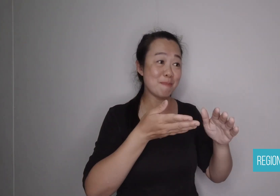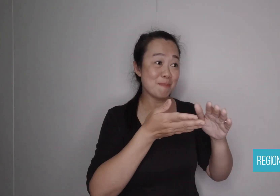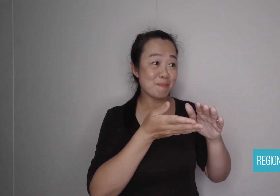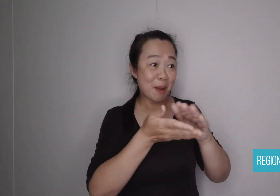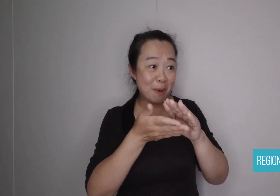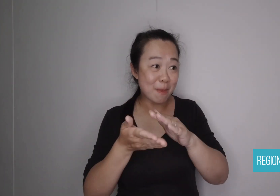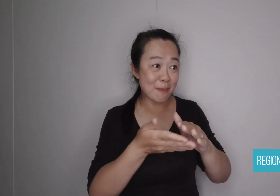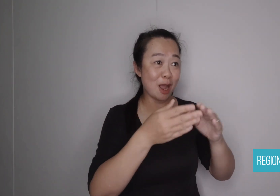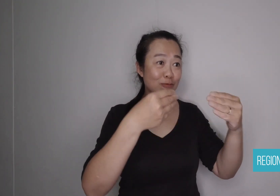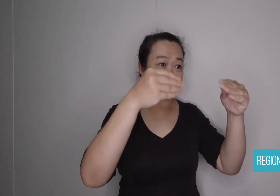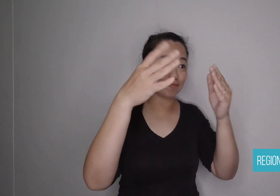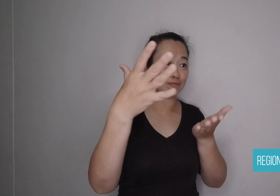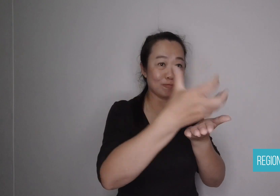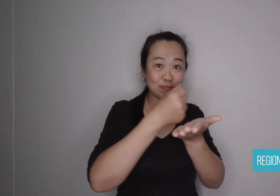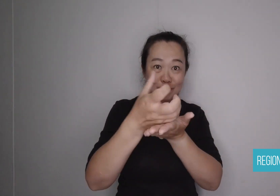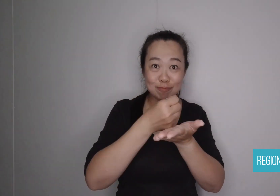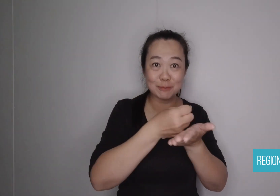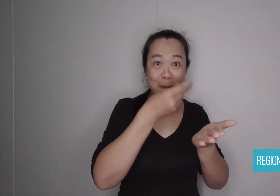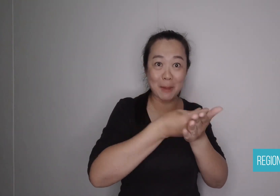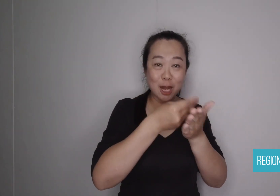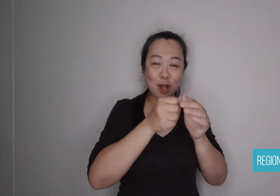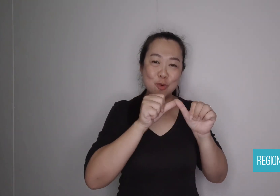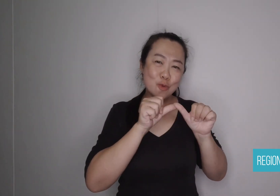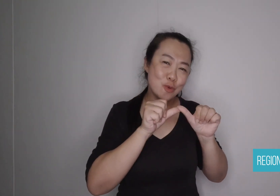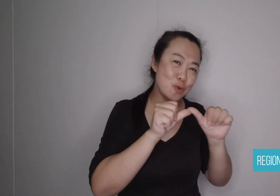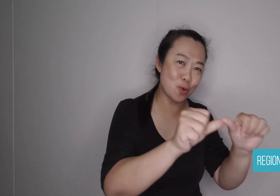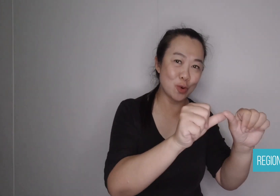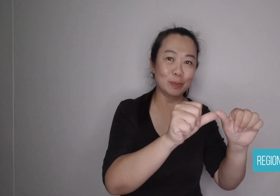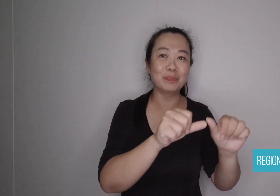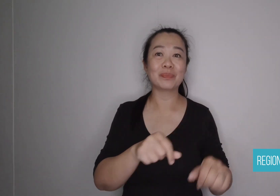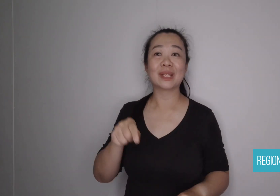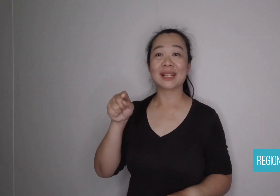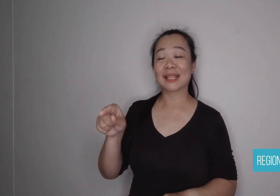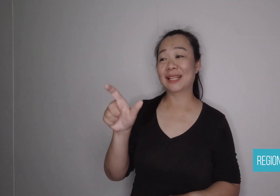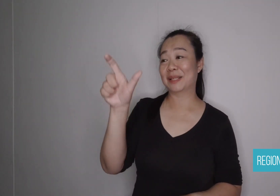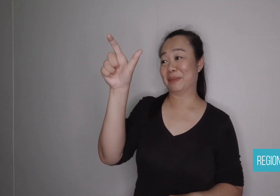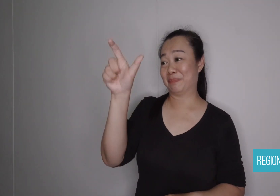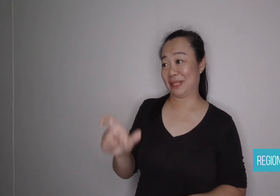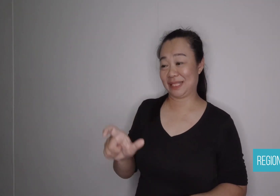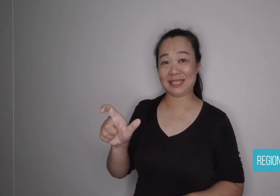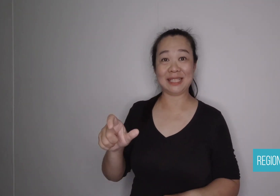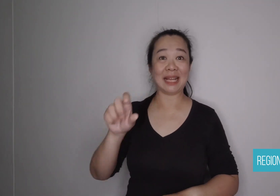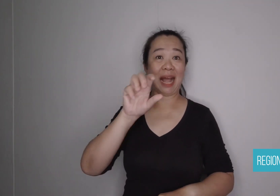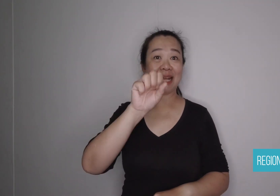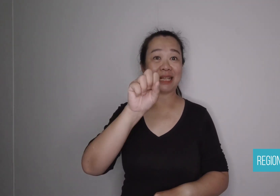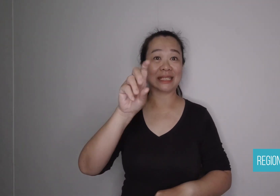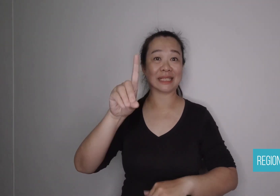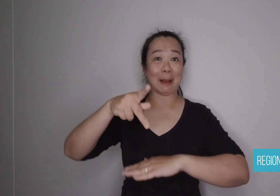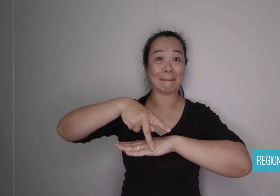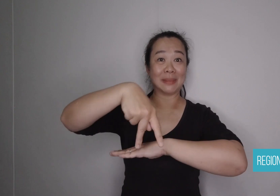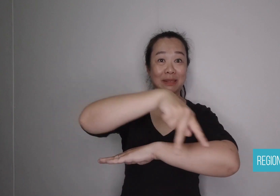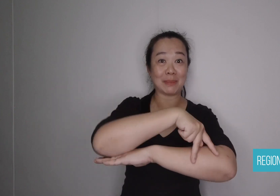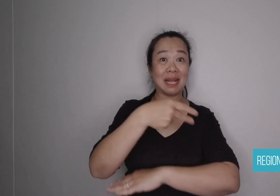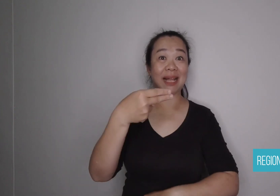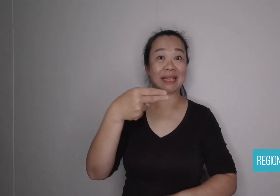Regina Wong, says the bakery hopes to provide greater economic